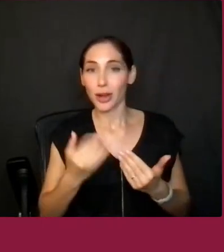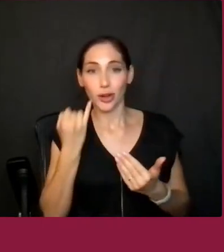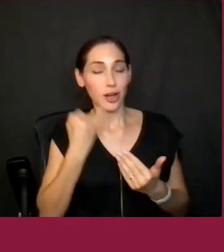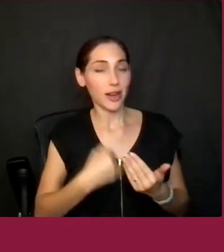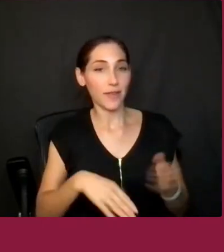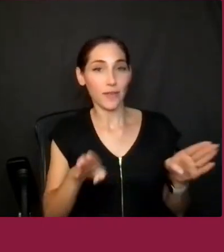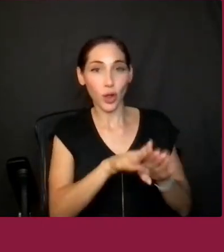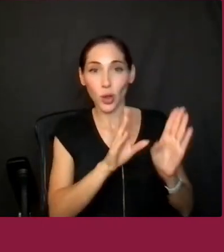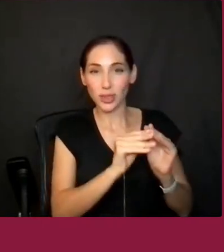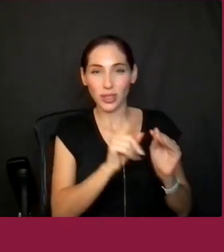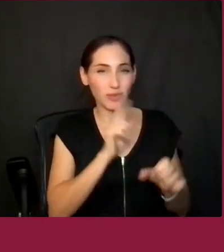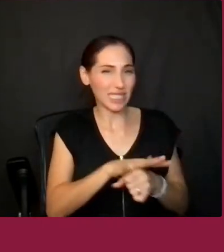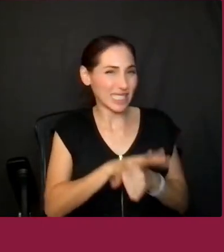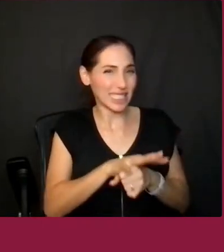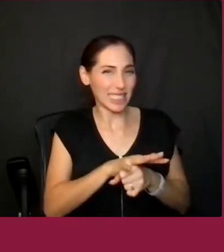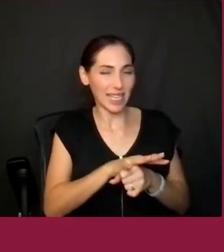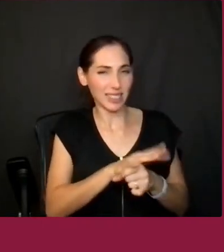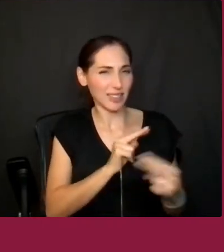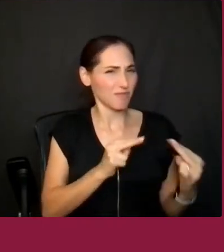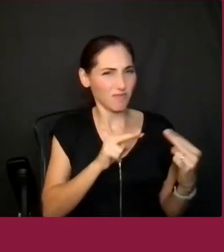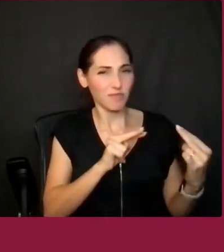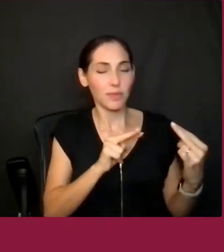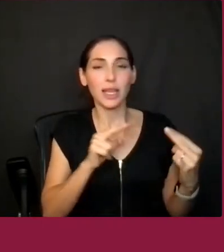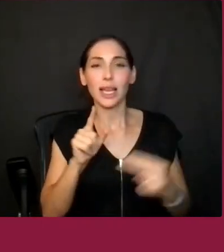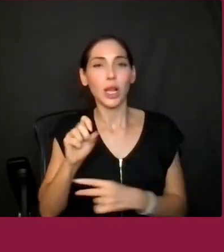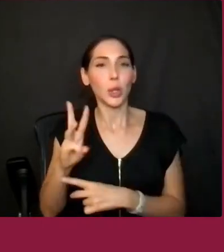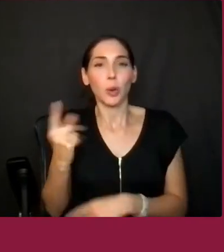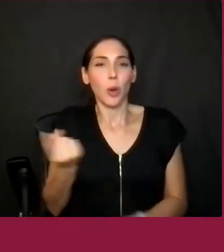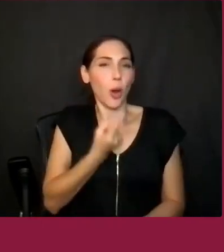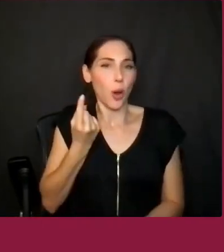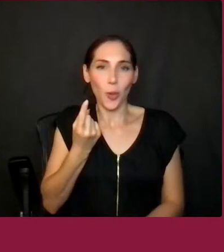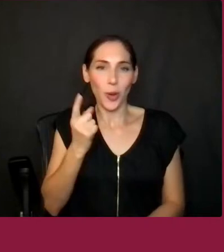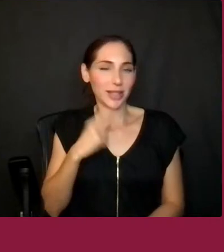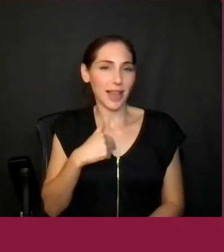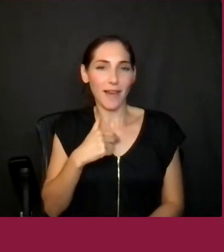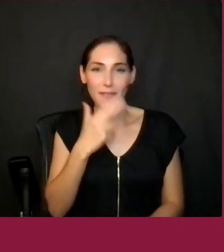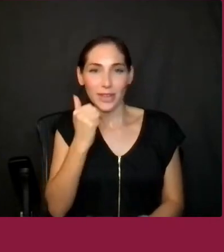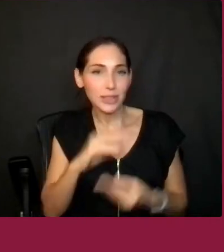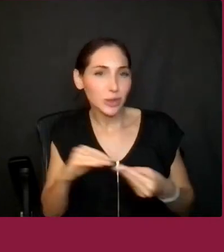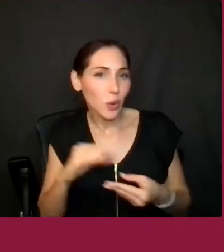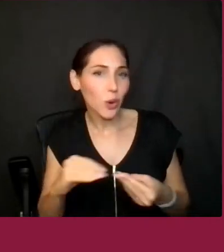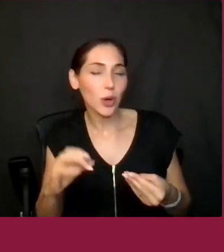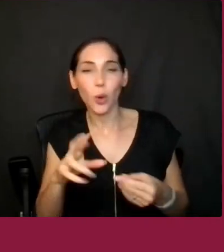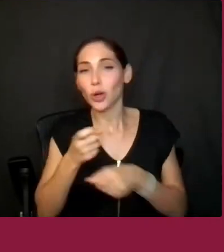closed sessions would be, Lew would always have a story to tell or a joke to tell,